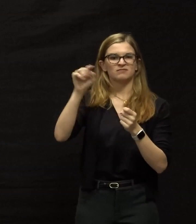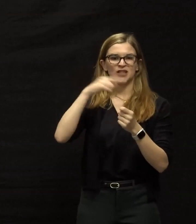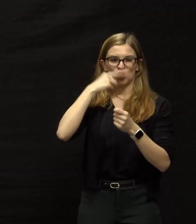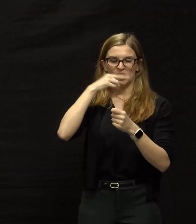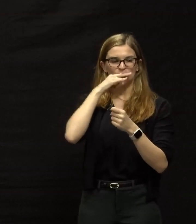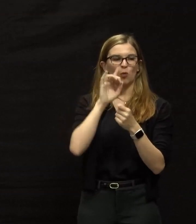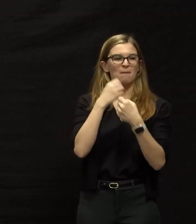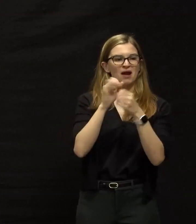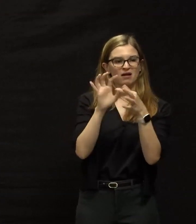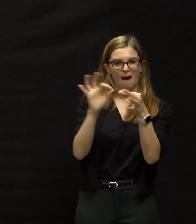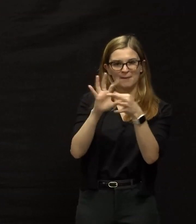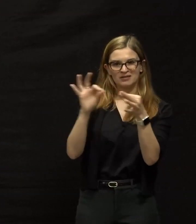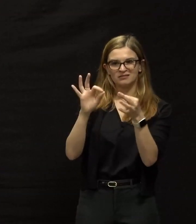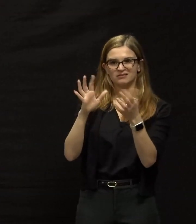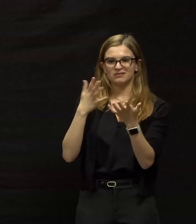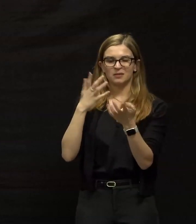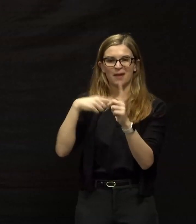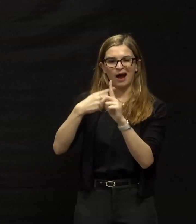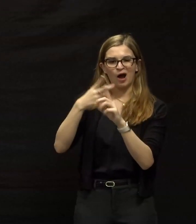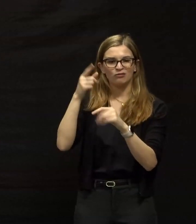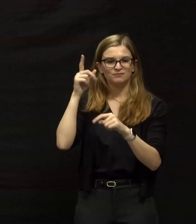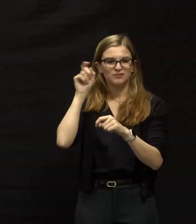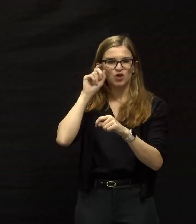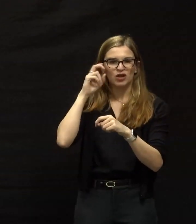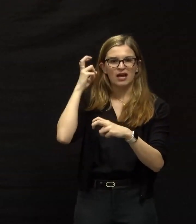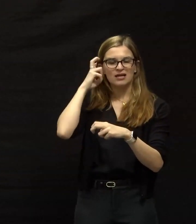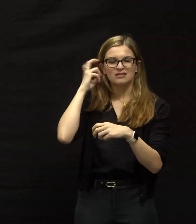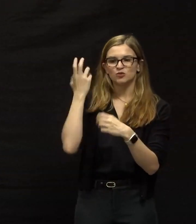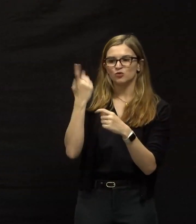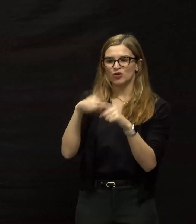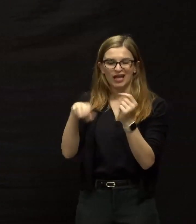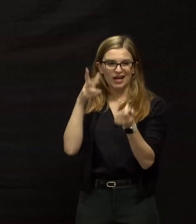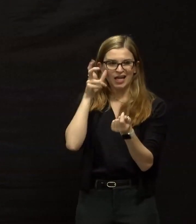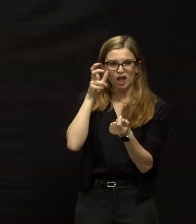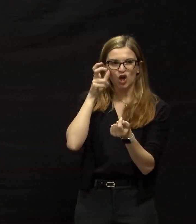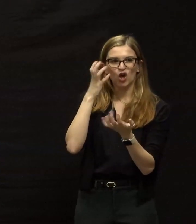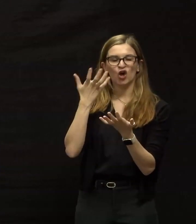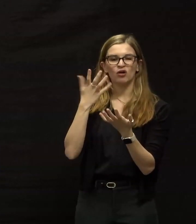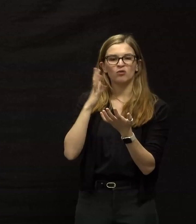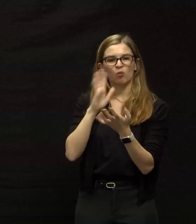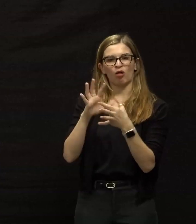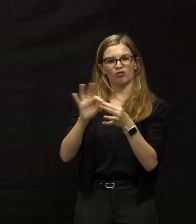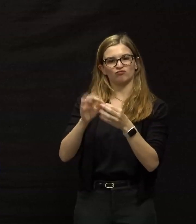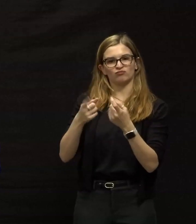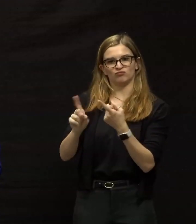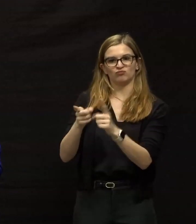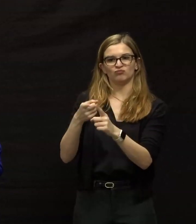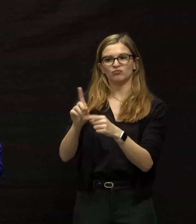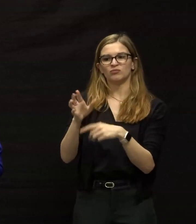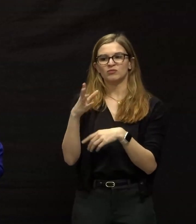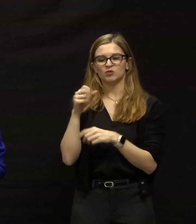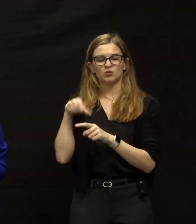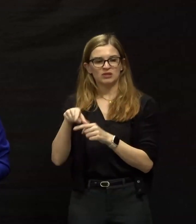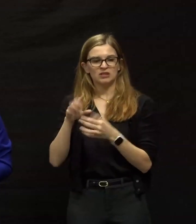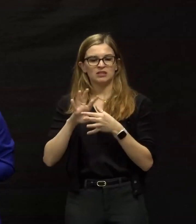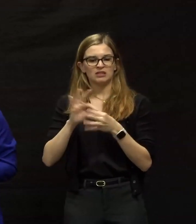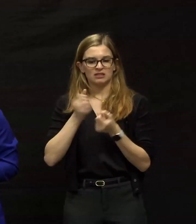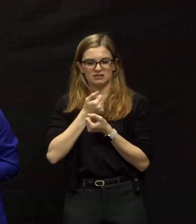the other kids, other hearing kids, would make comments about their hearing aids or implants and not being able to hear,